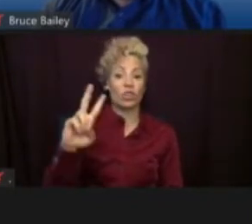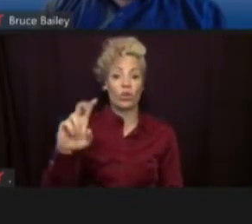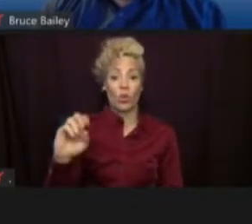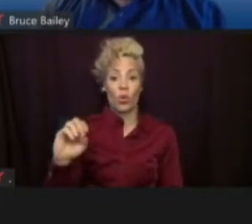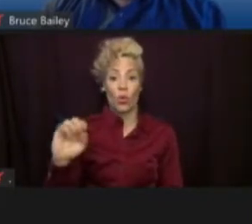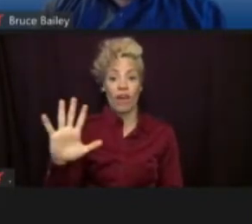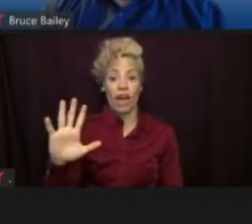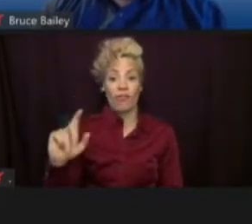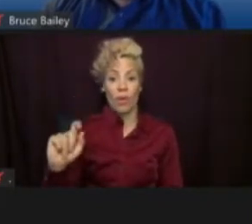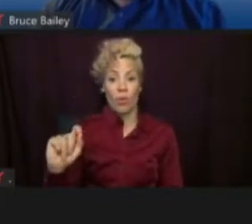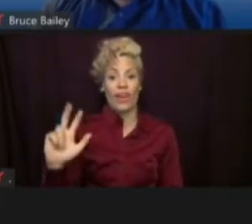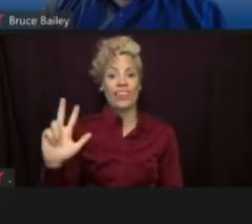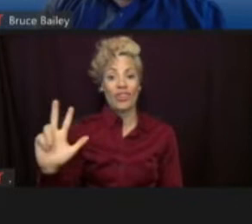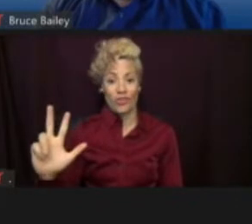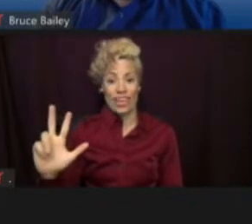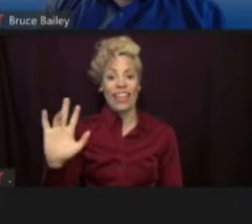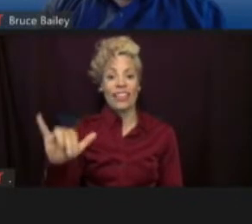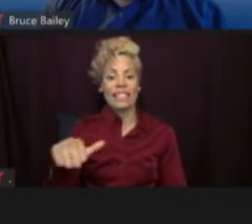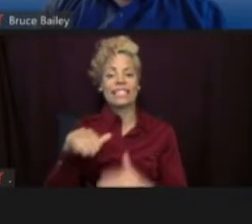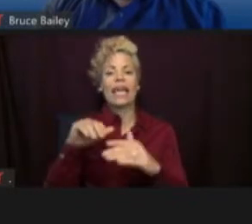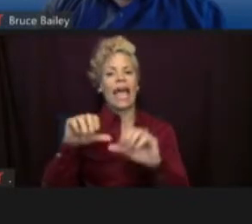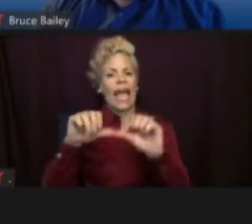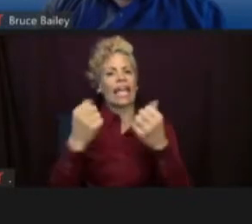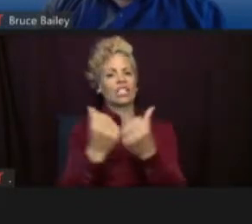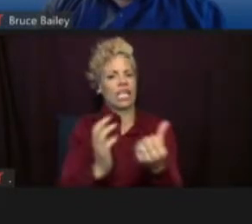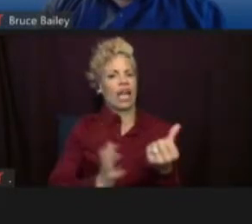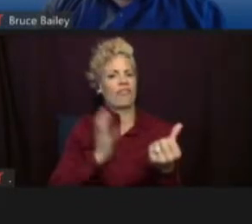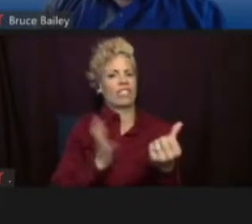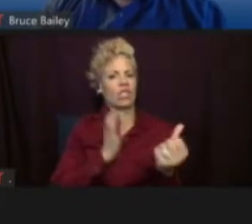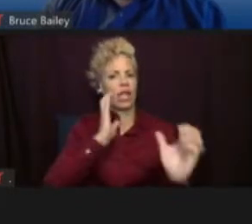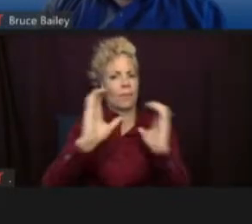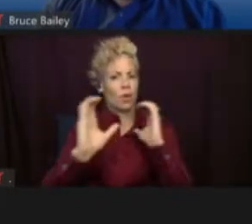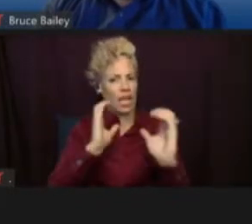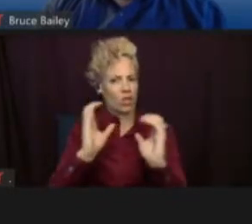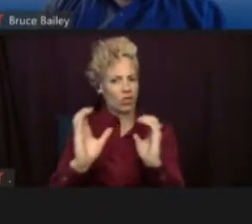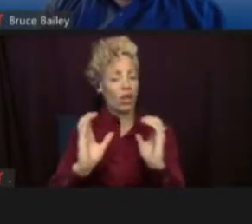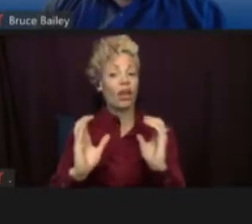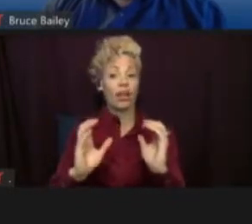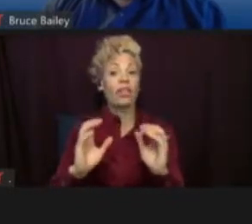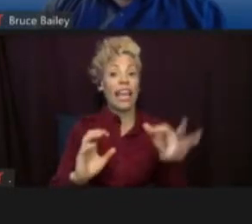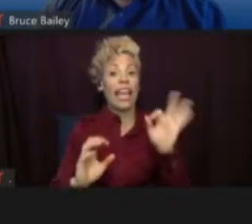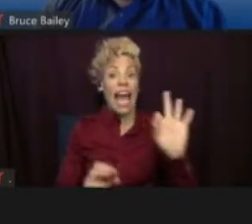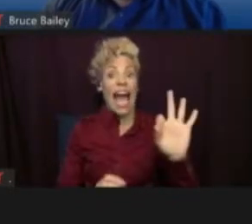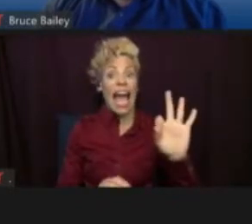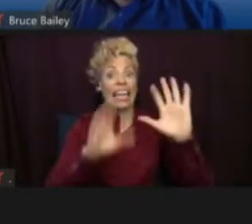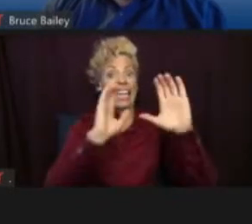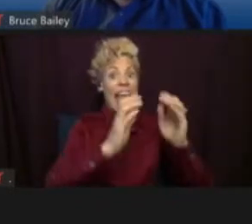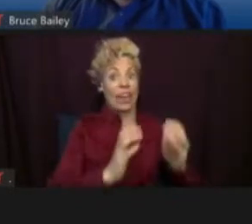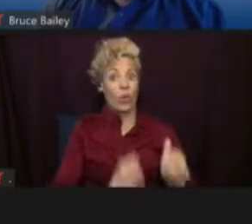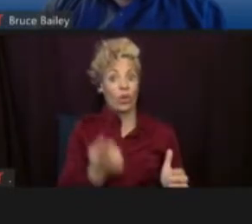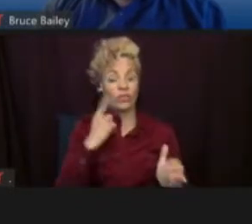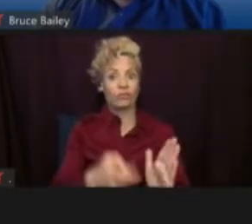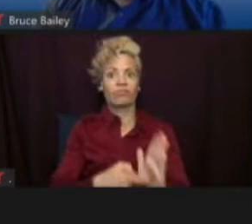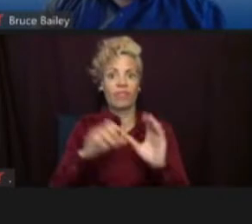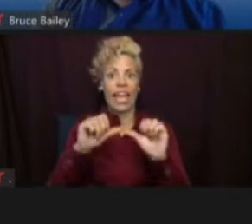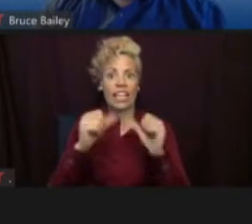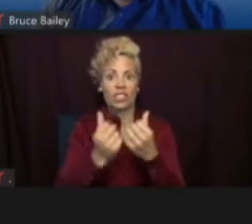Which is agency official communication, which lists the nine categories of required agency official communication.